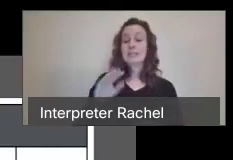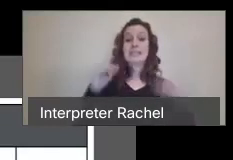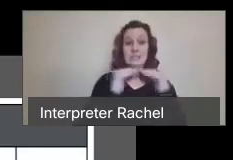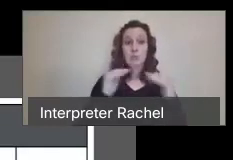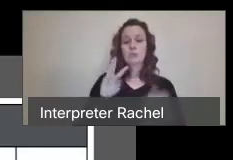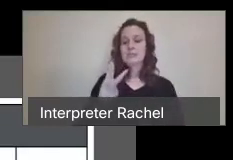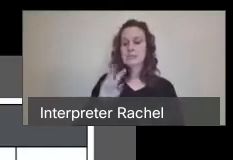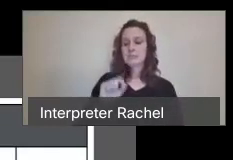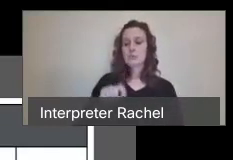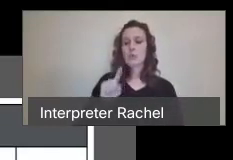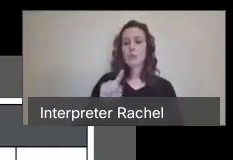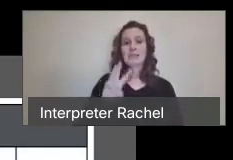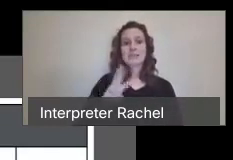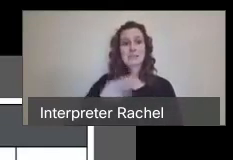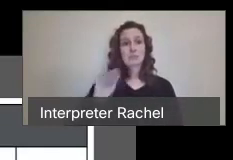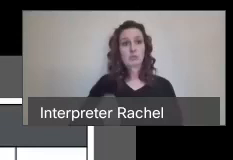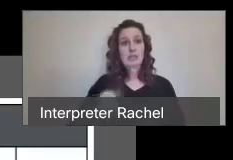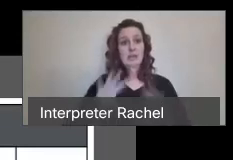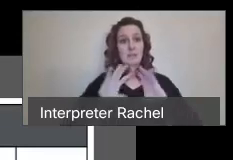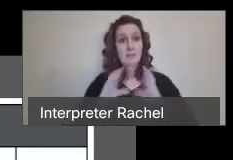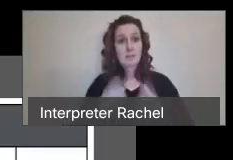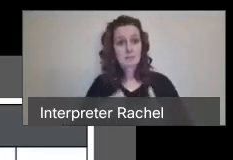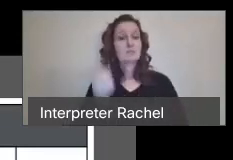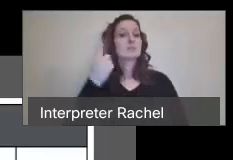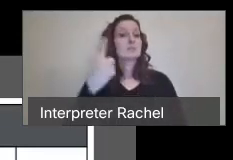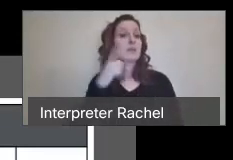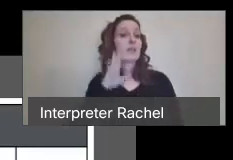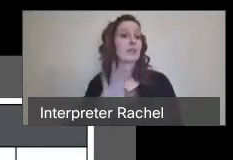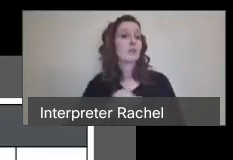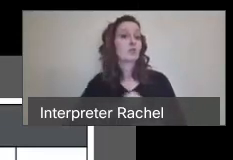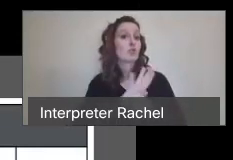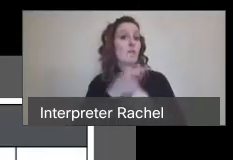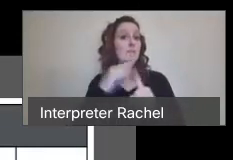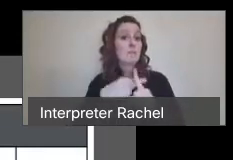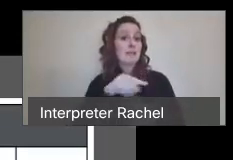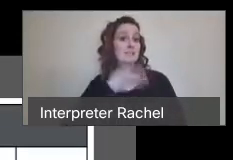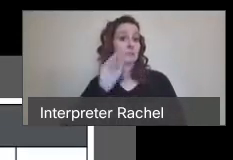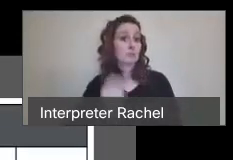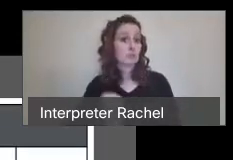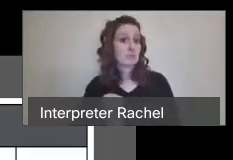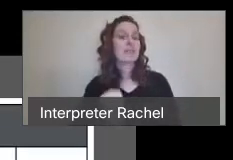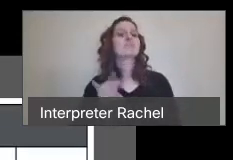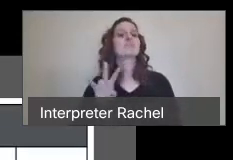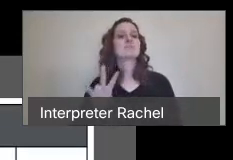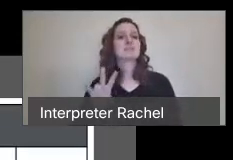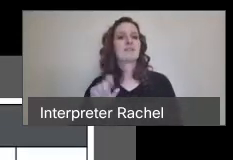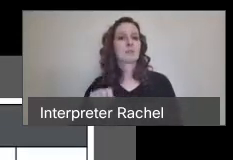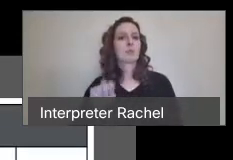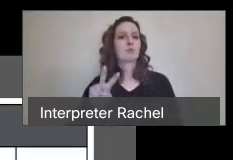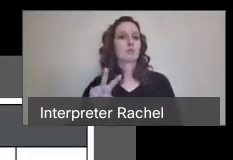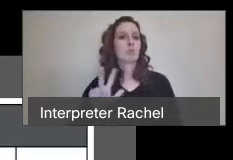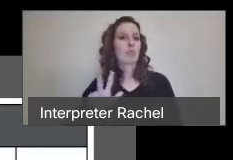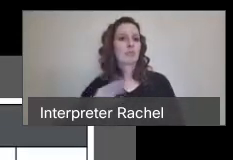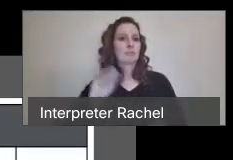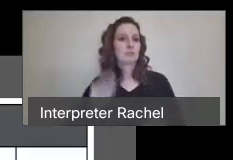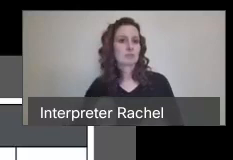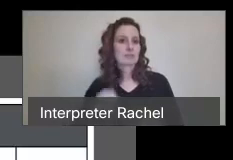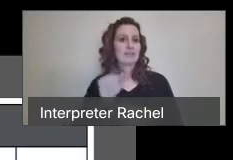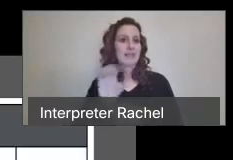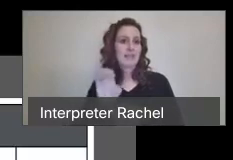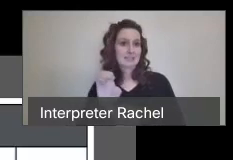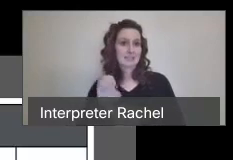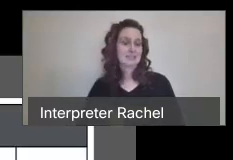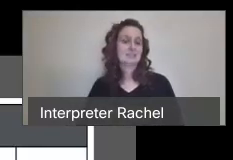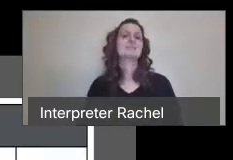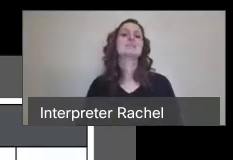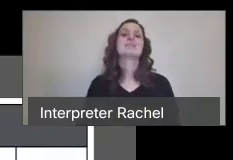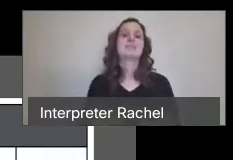of our population but they represent 7.23% of the cases. There is a continued decrease in the